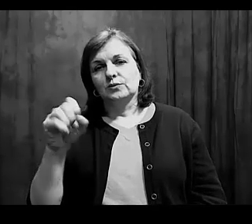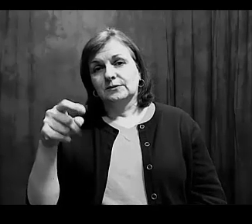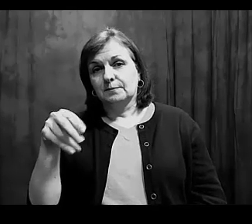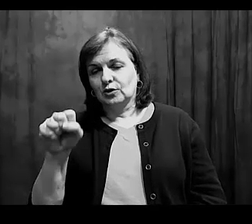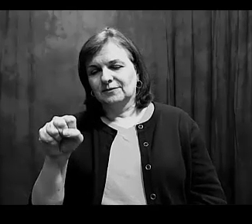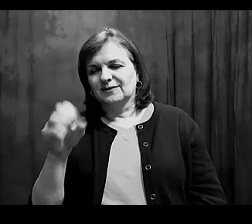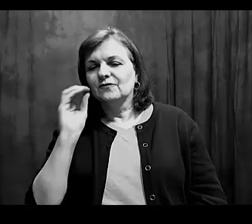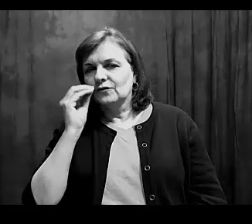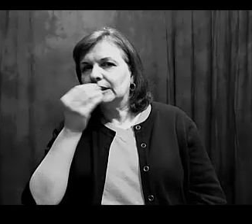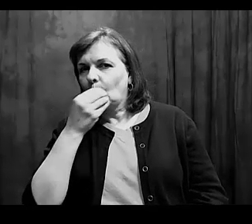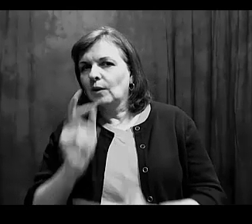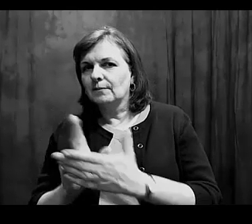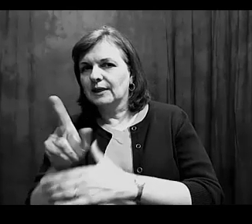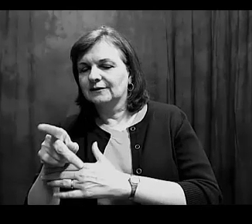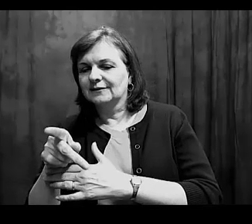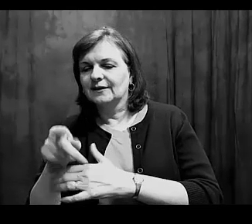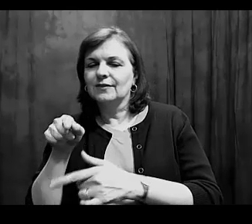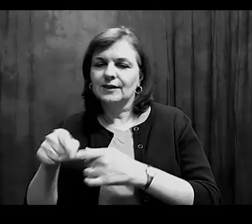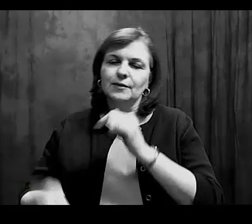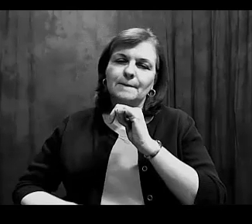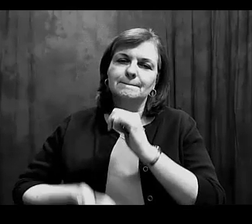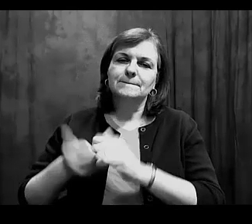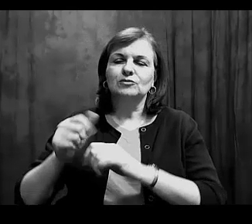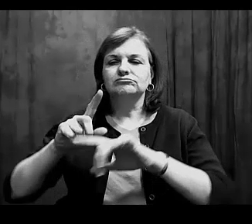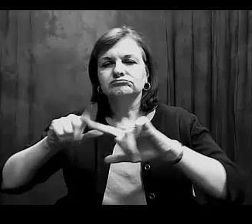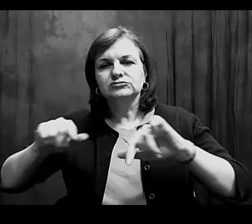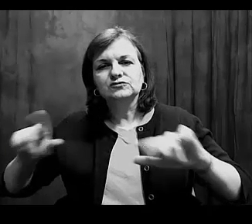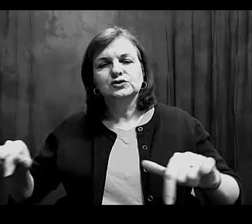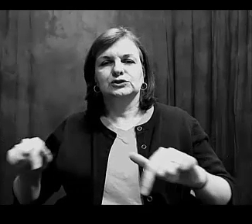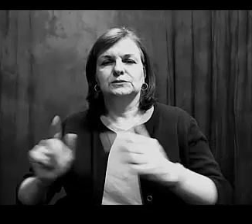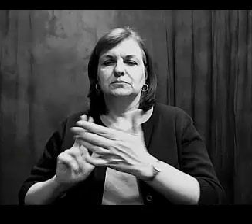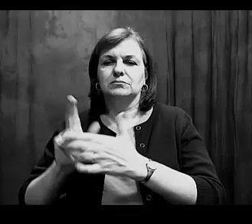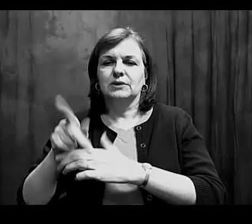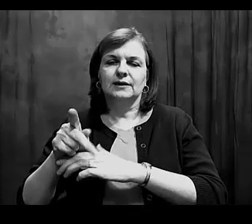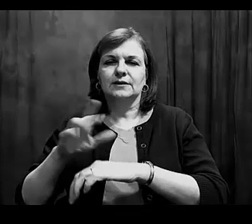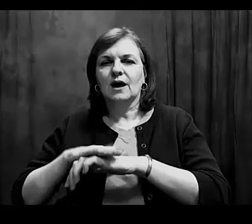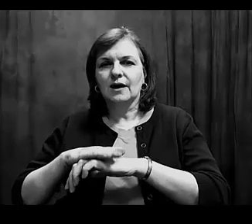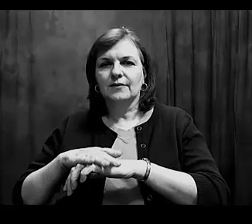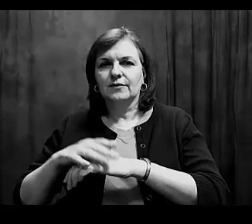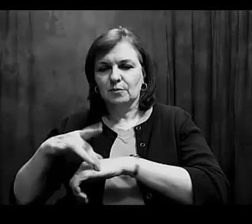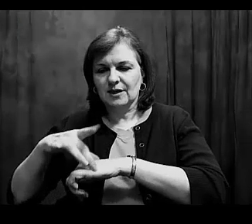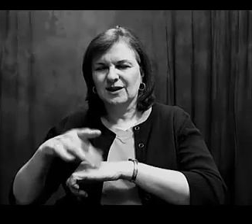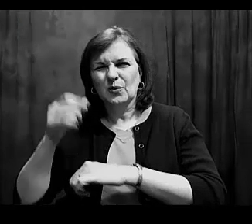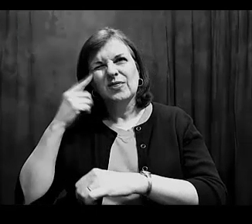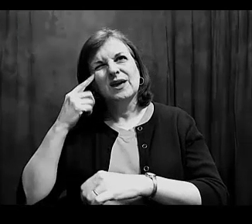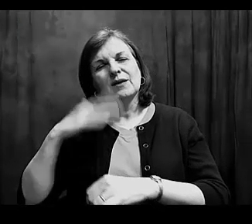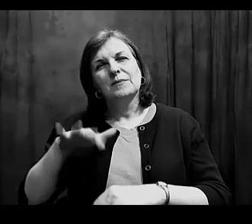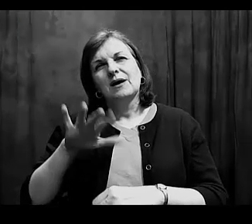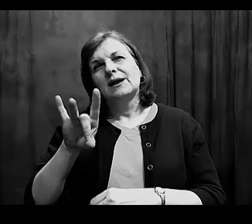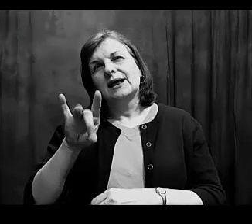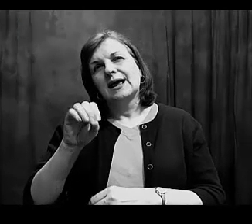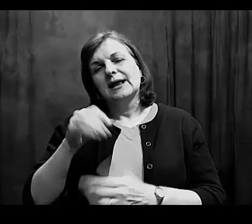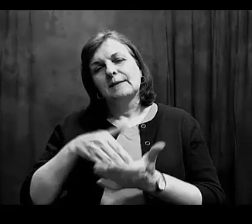these are the most diverse plants on the planet now we think probably about 80 million years ago they would have